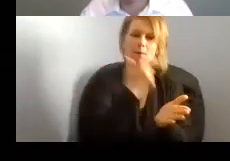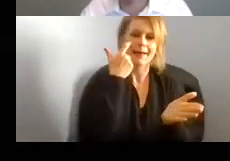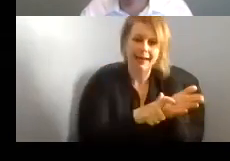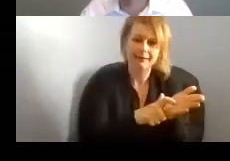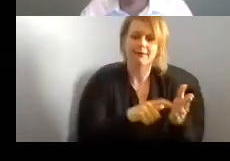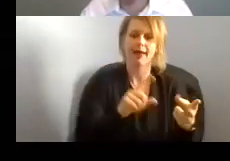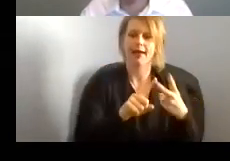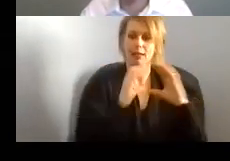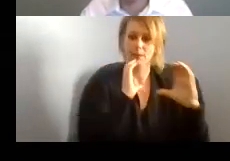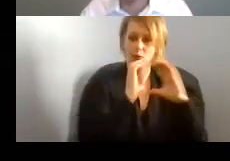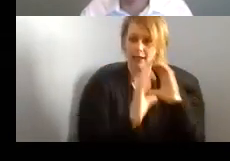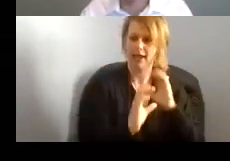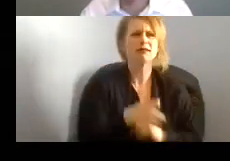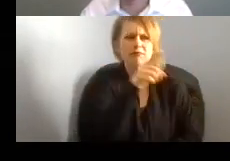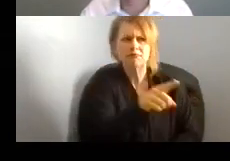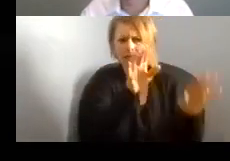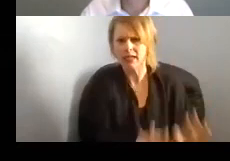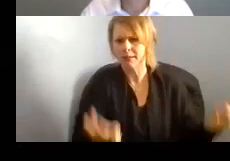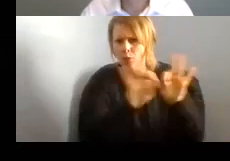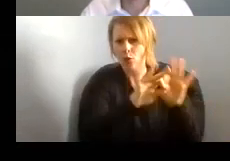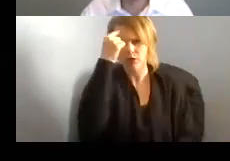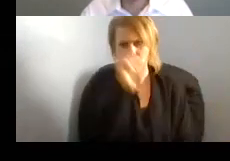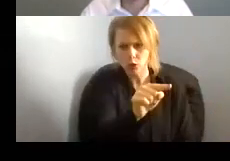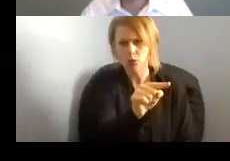to them about their cultural practices. And then work with them to